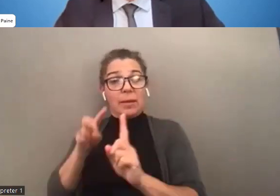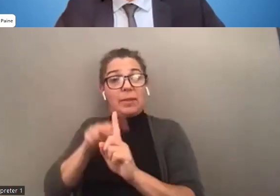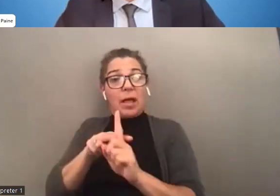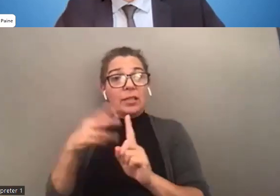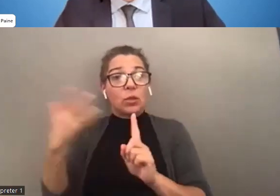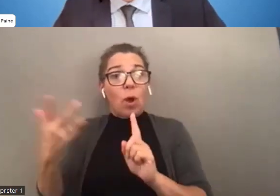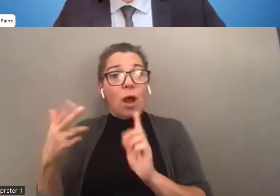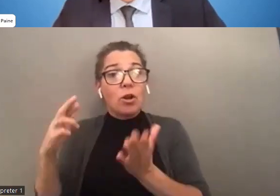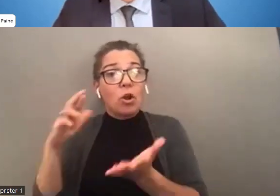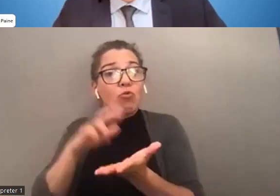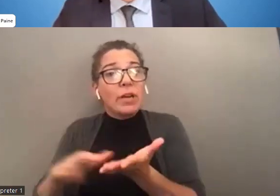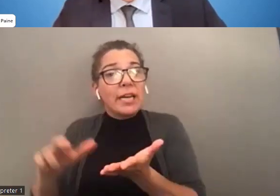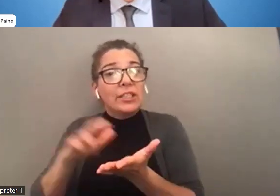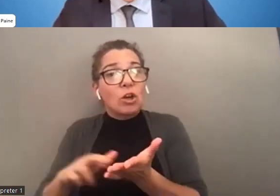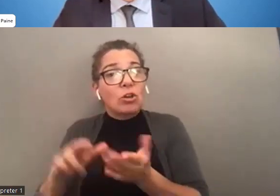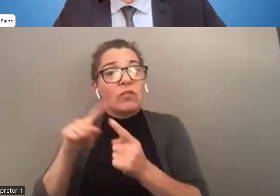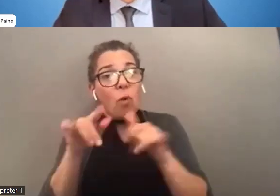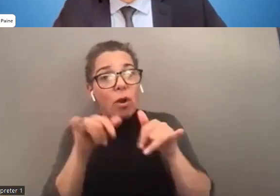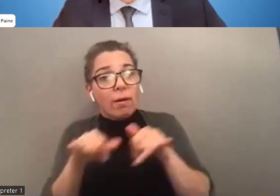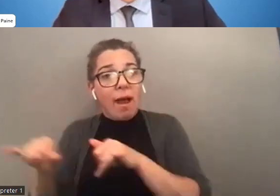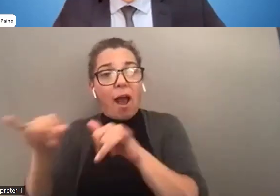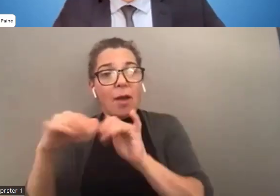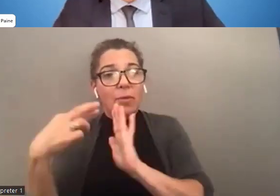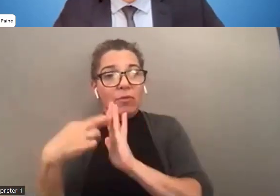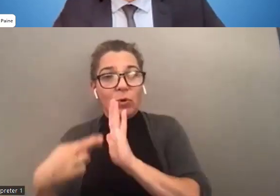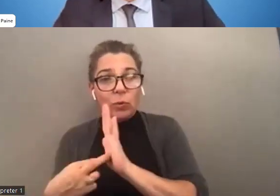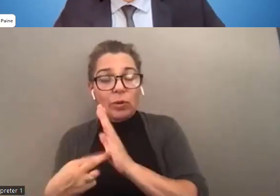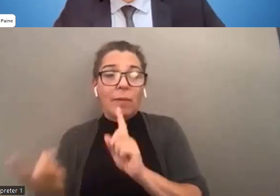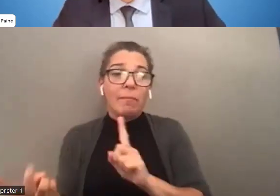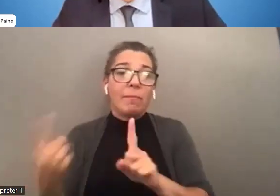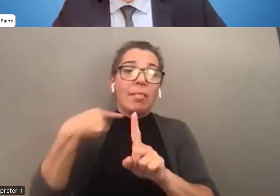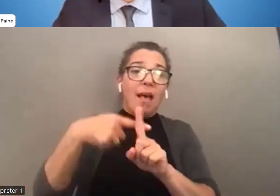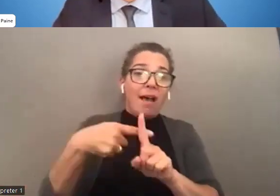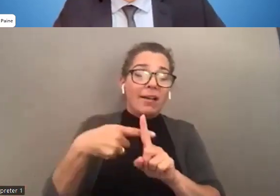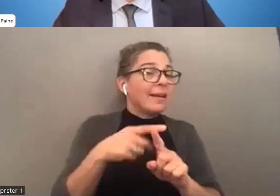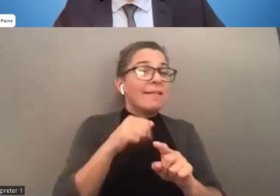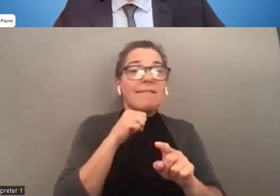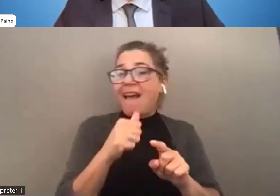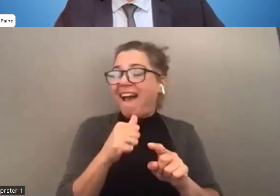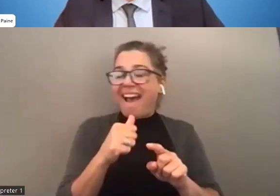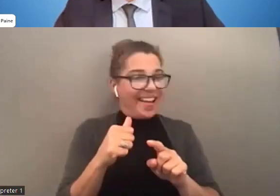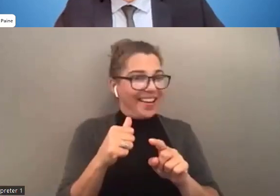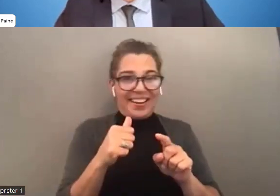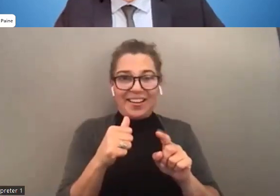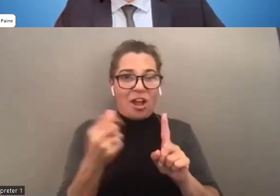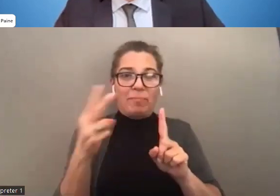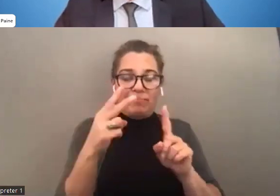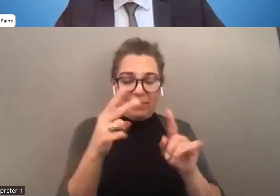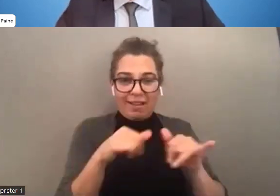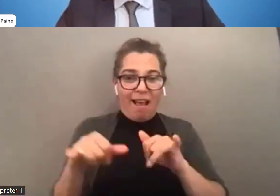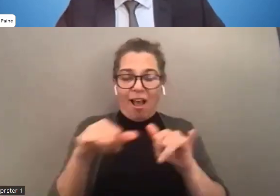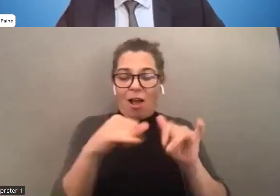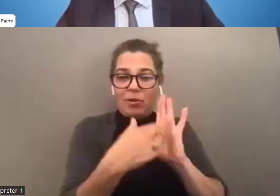that is subject to the Common Rule, as well as research that is not subject to the Common Rule. And in some cases, you know, scientific data